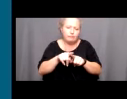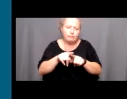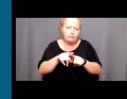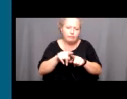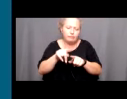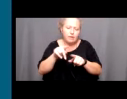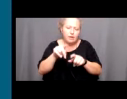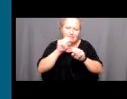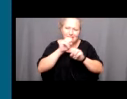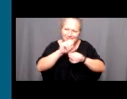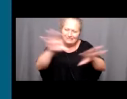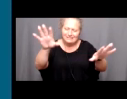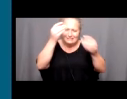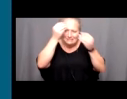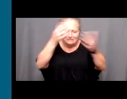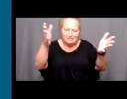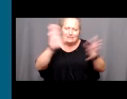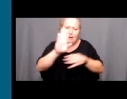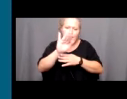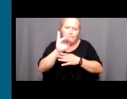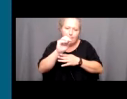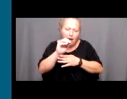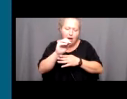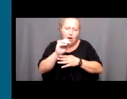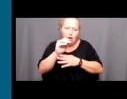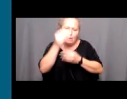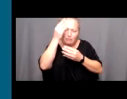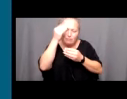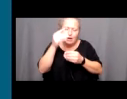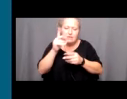to those who speak indigenous languages as well.